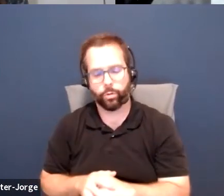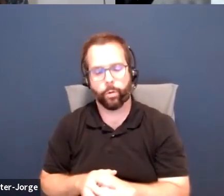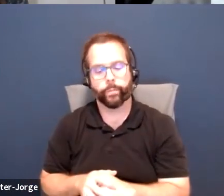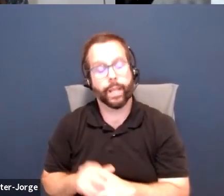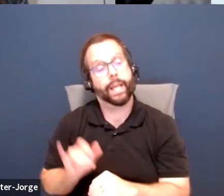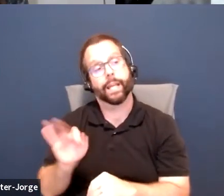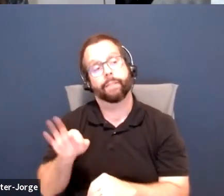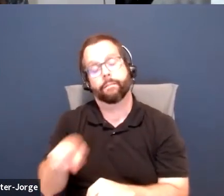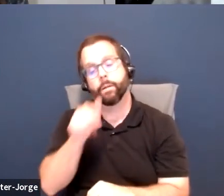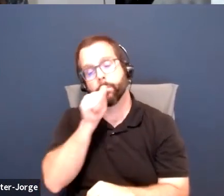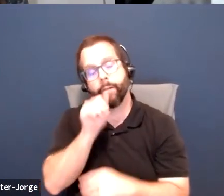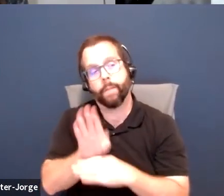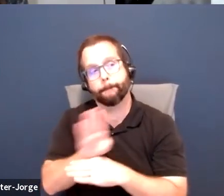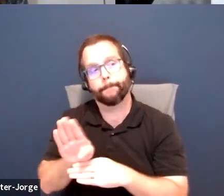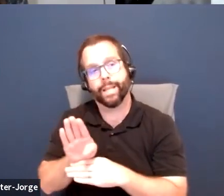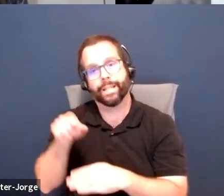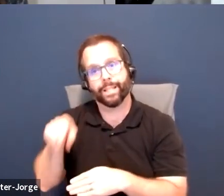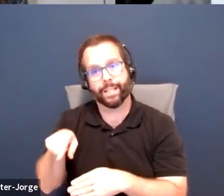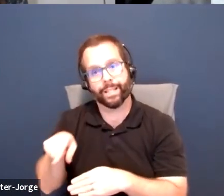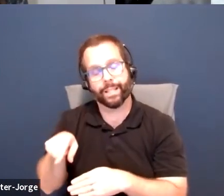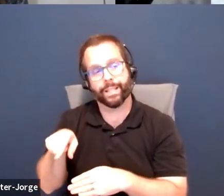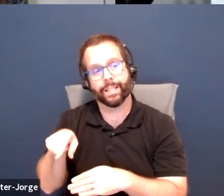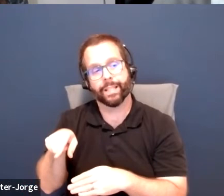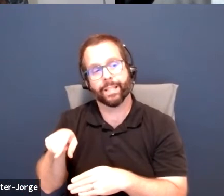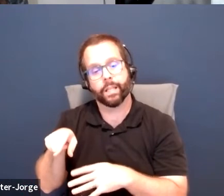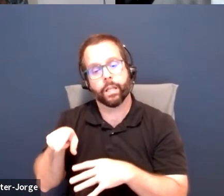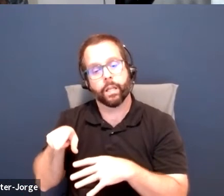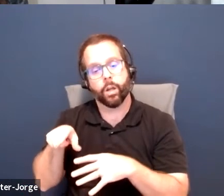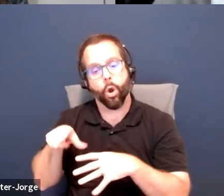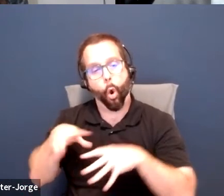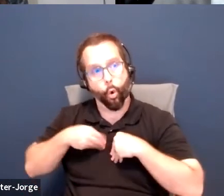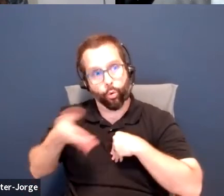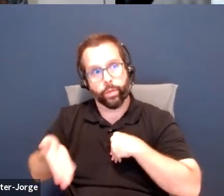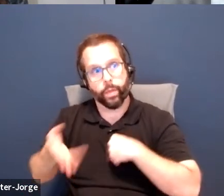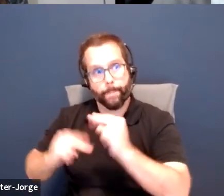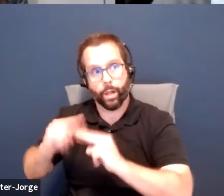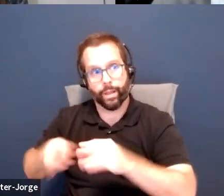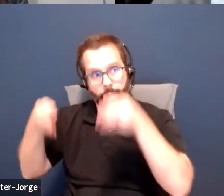buildings are -- you know, still in operation. And so, you know, when it's